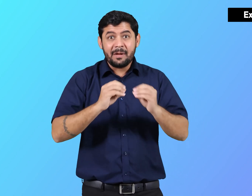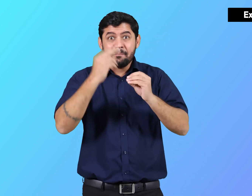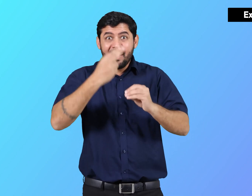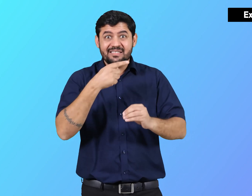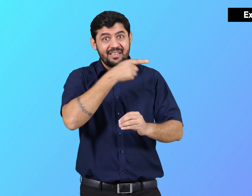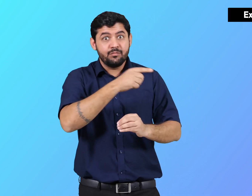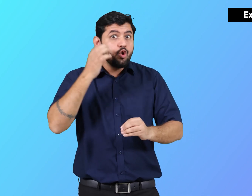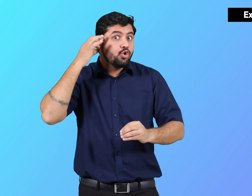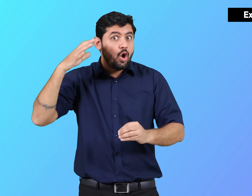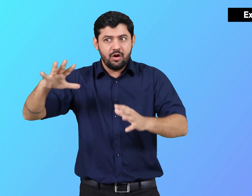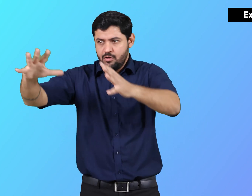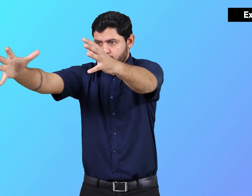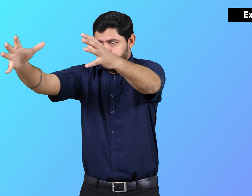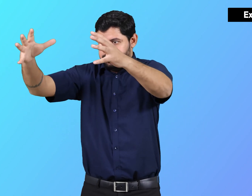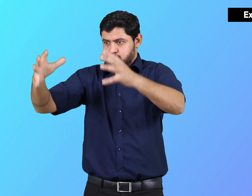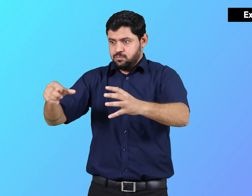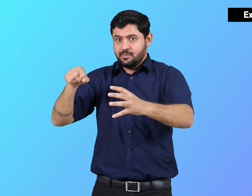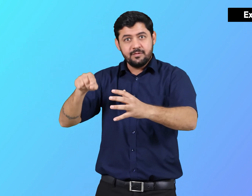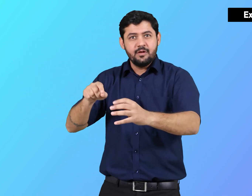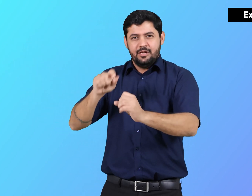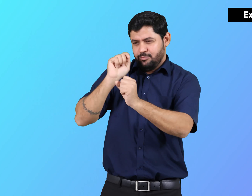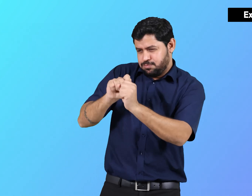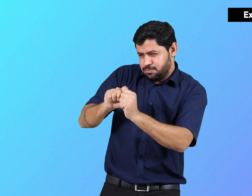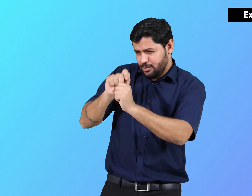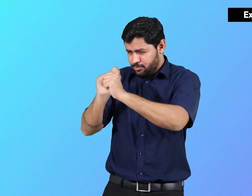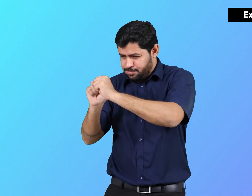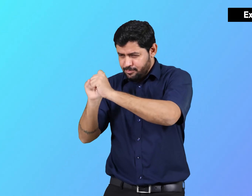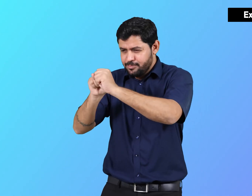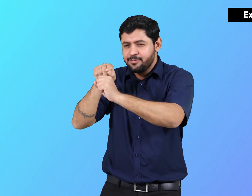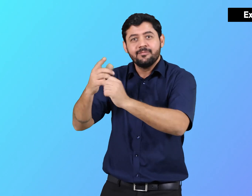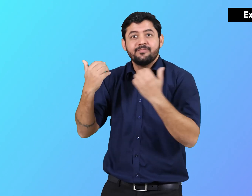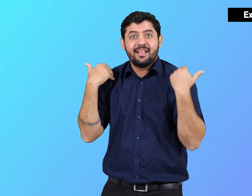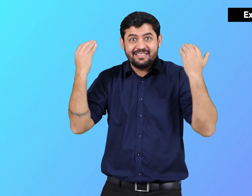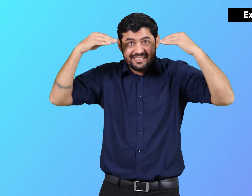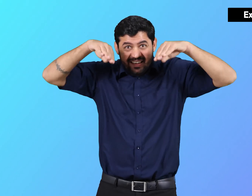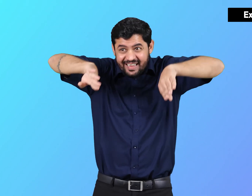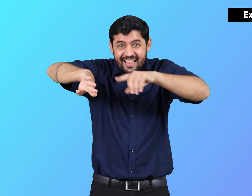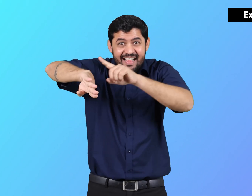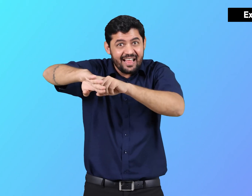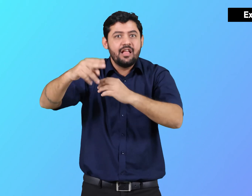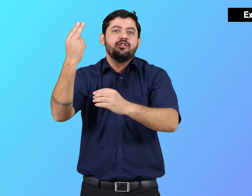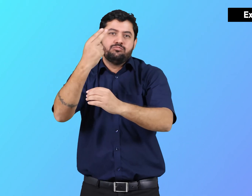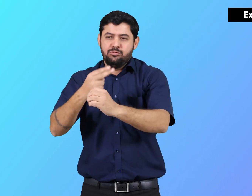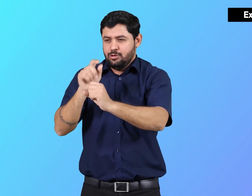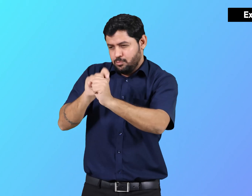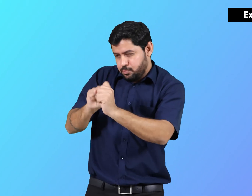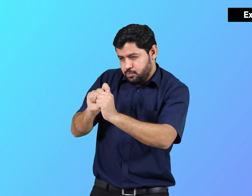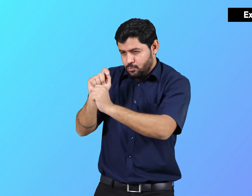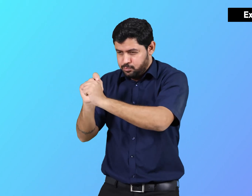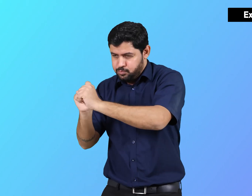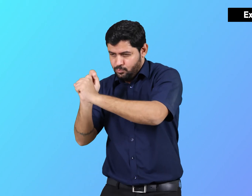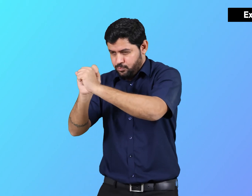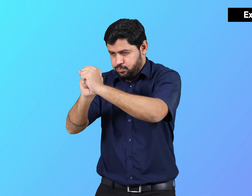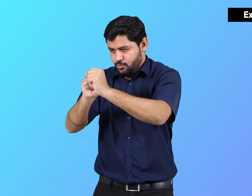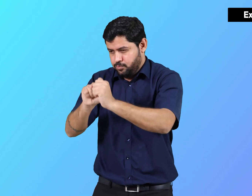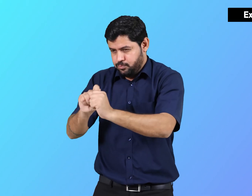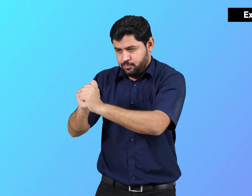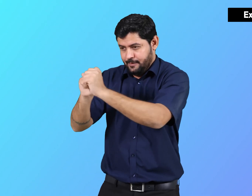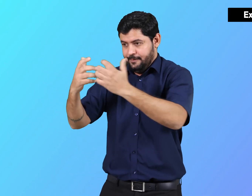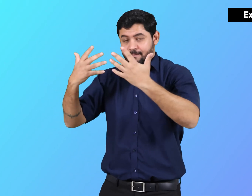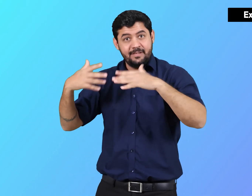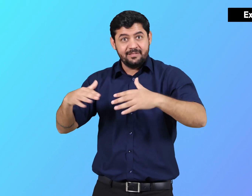Then Bezalel hammered gold to make two winged creatures. He put the winged creatures on each end of the cover.